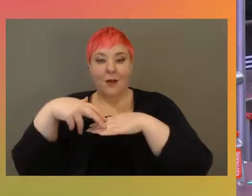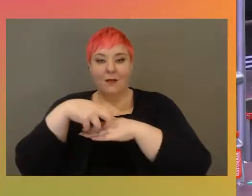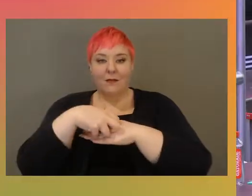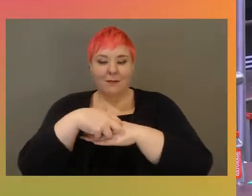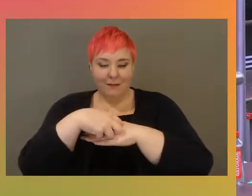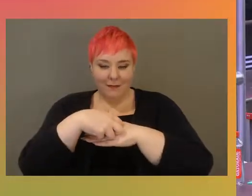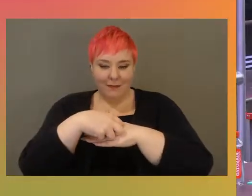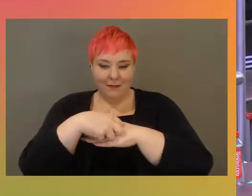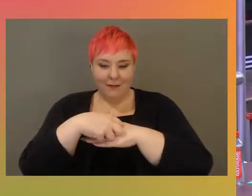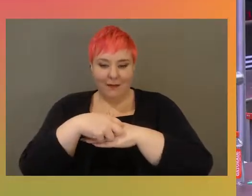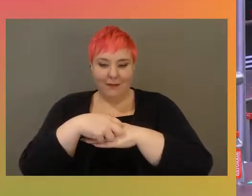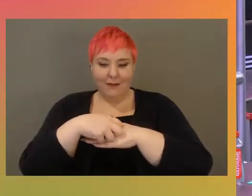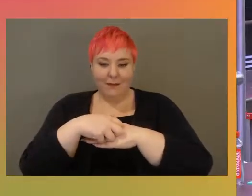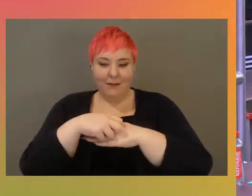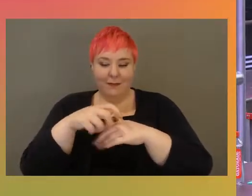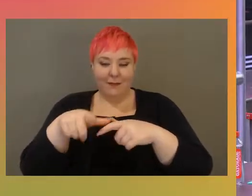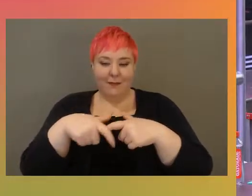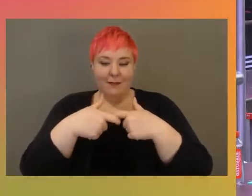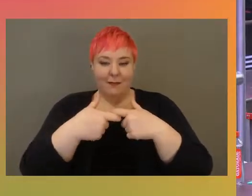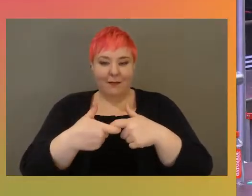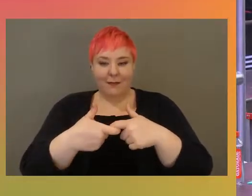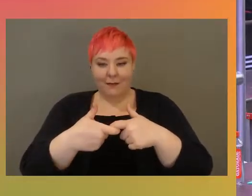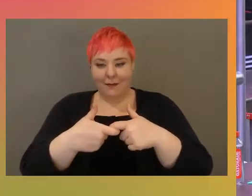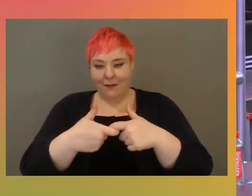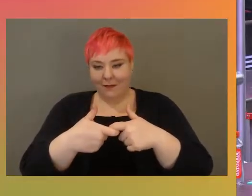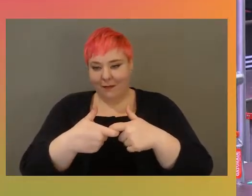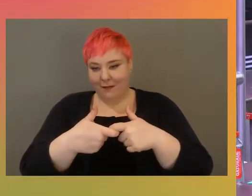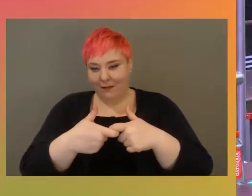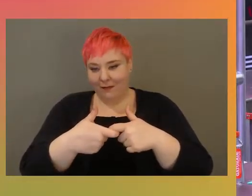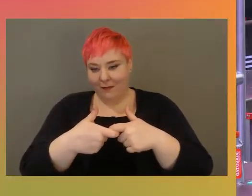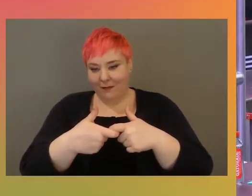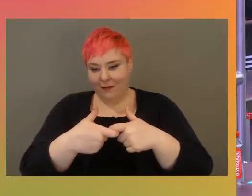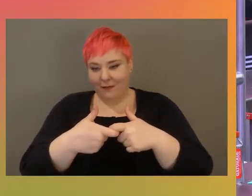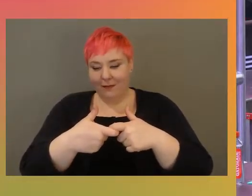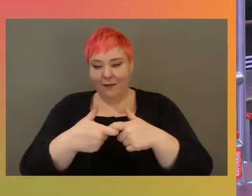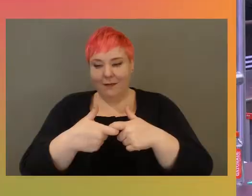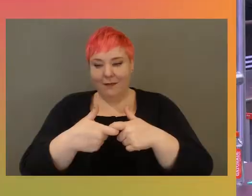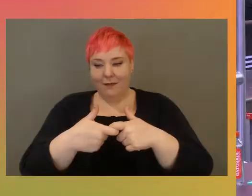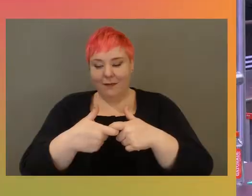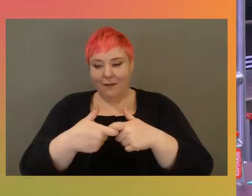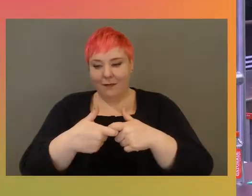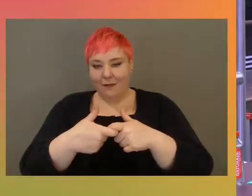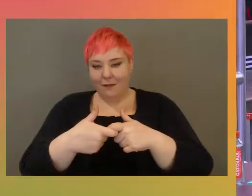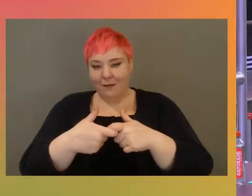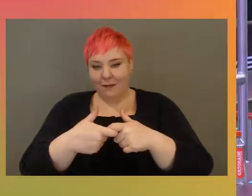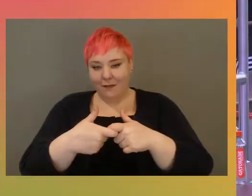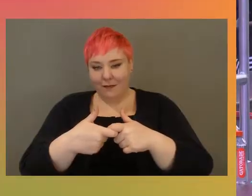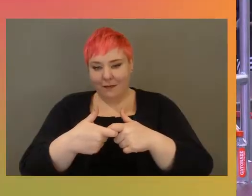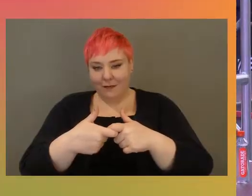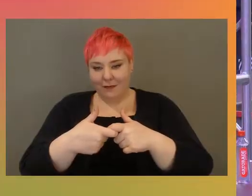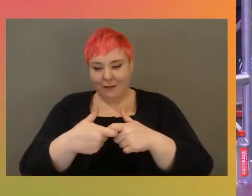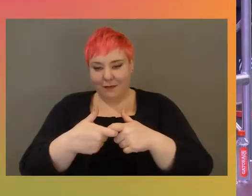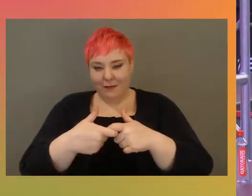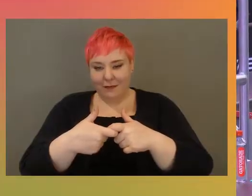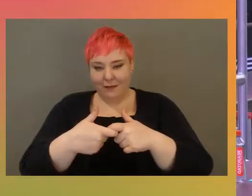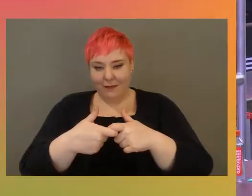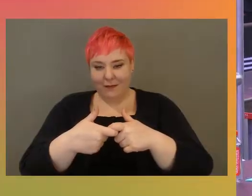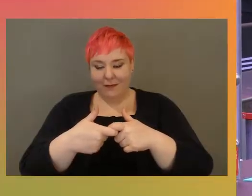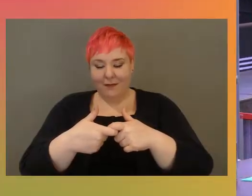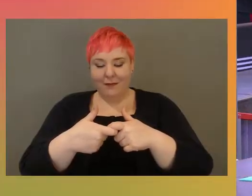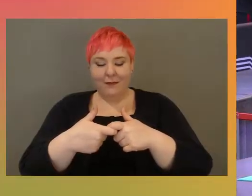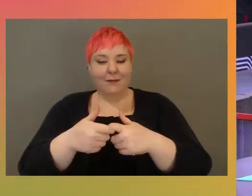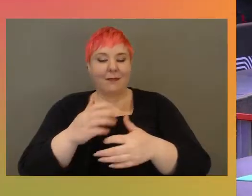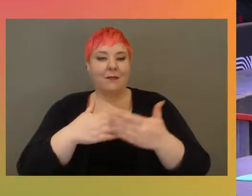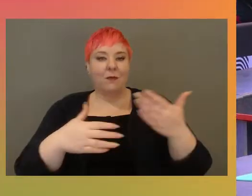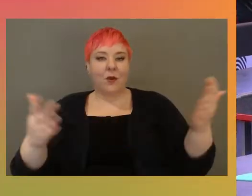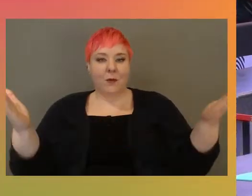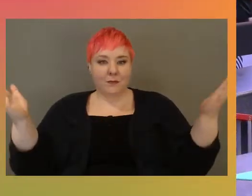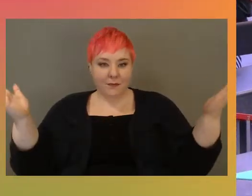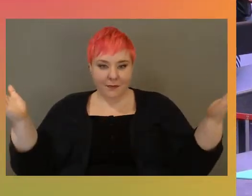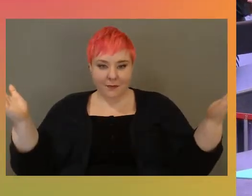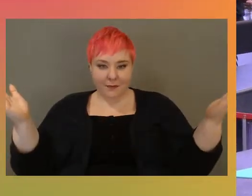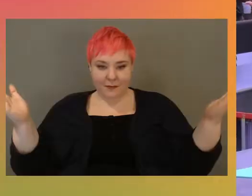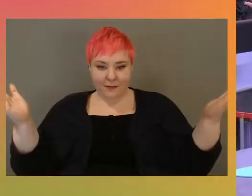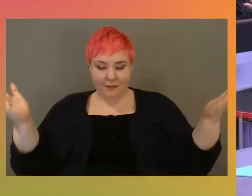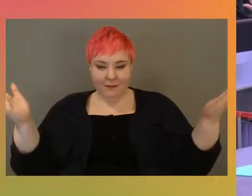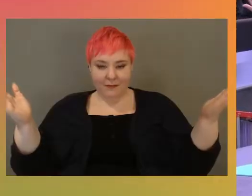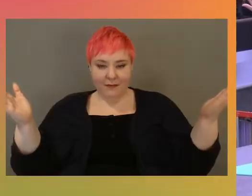BACK TO THE LUNGS, DOWNWARD